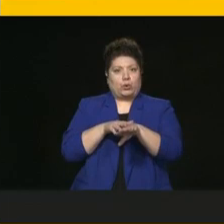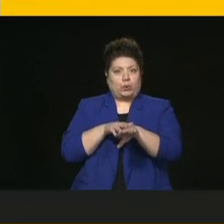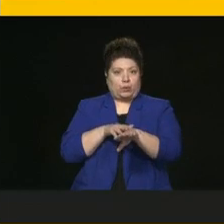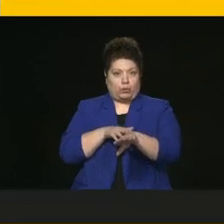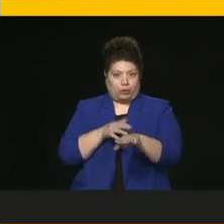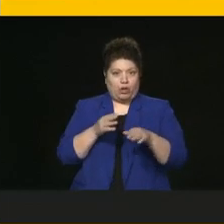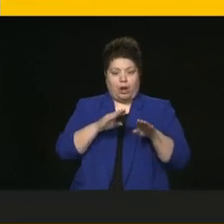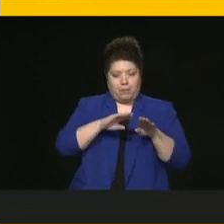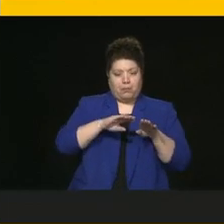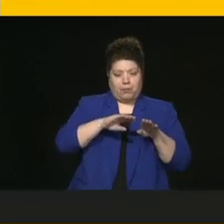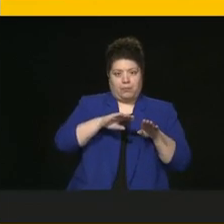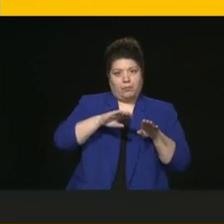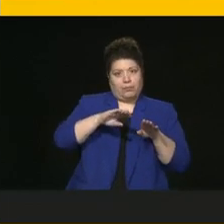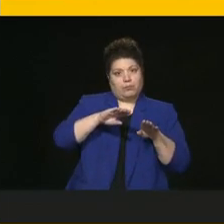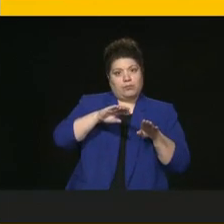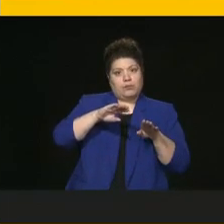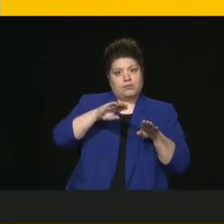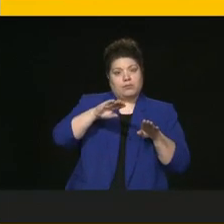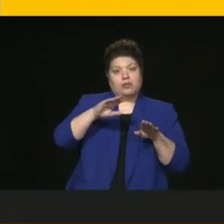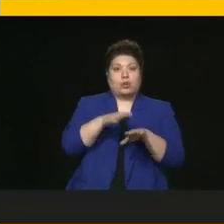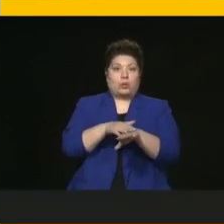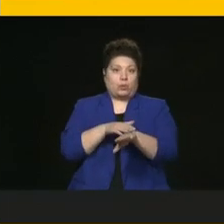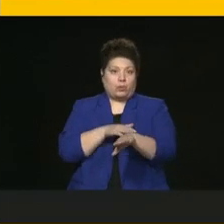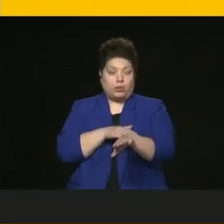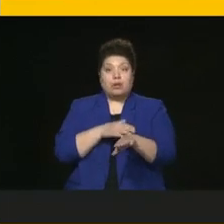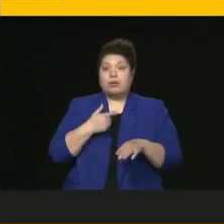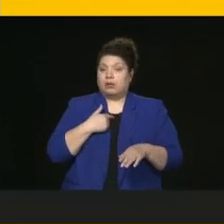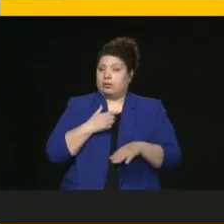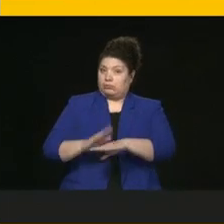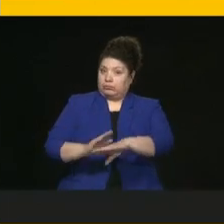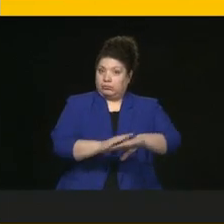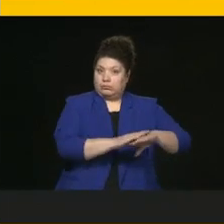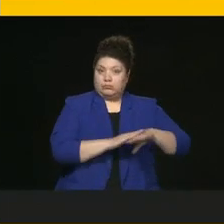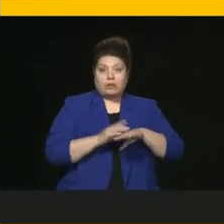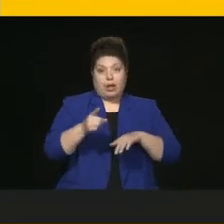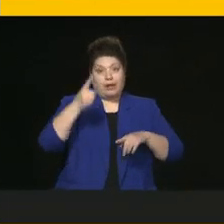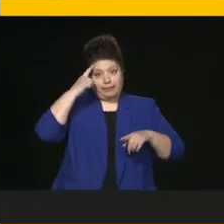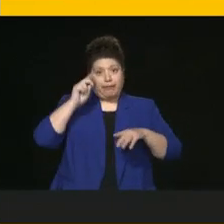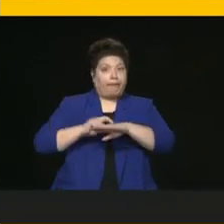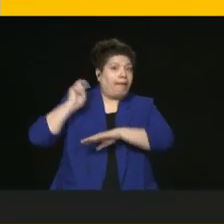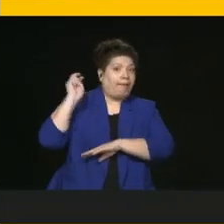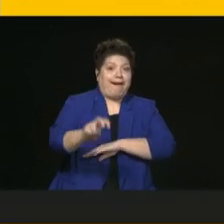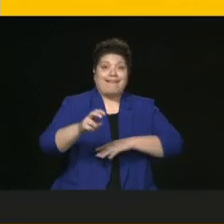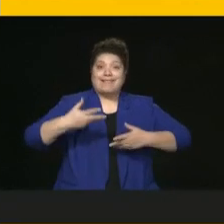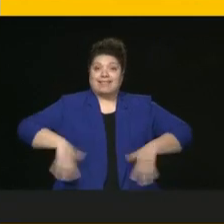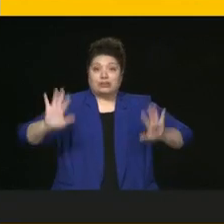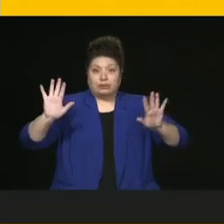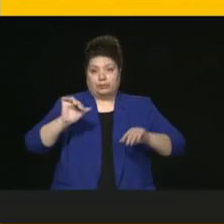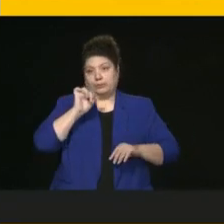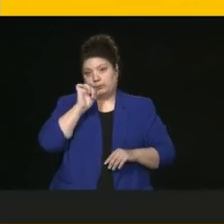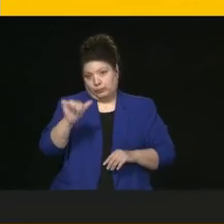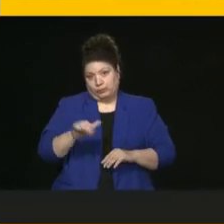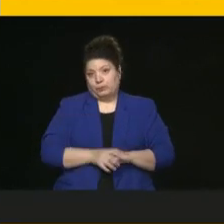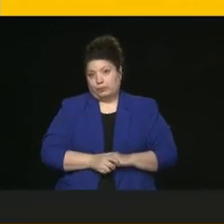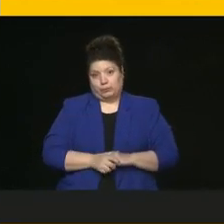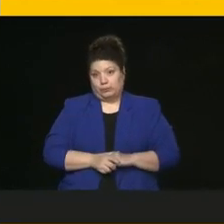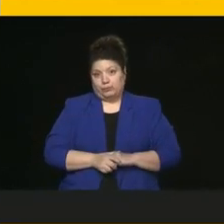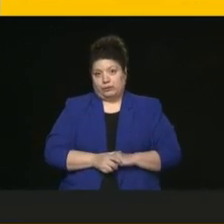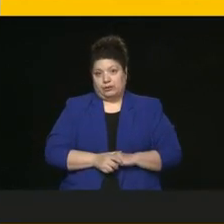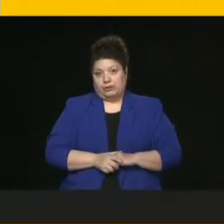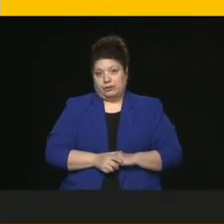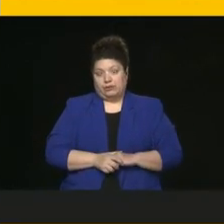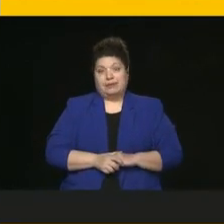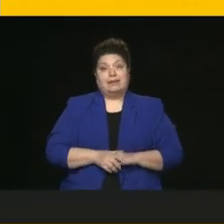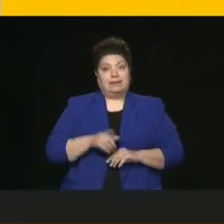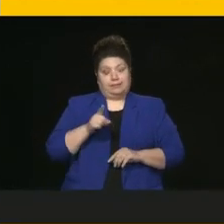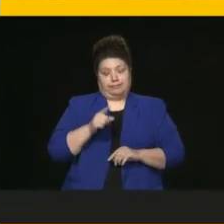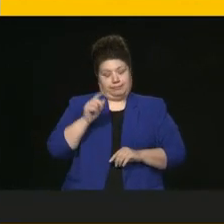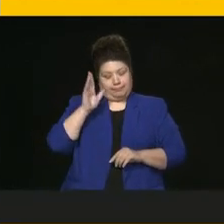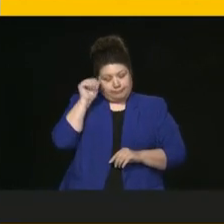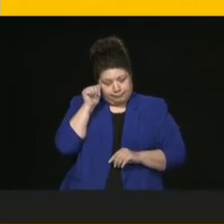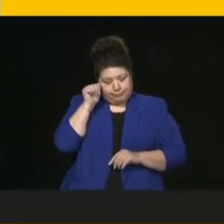BUT THE MAIN MESSAGE FOR ALL